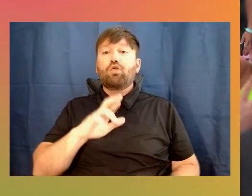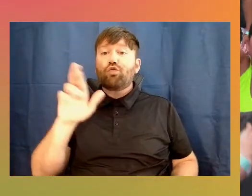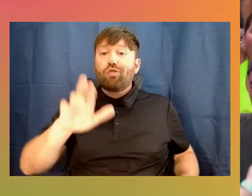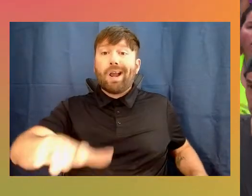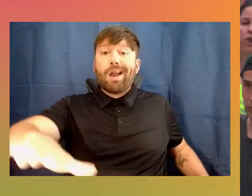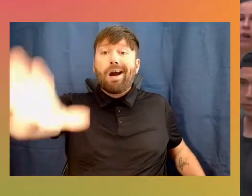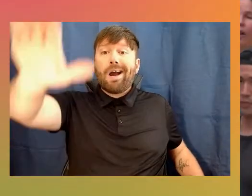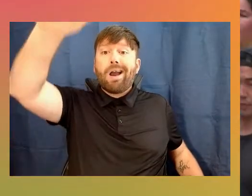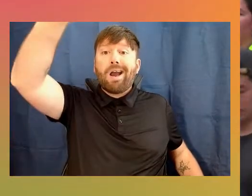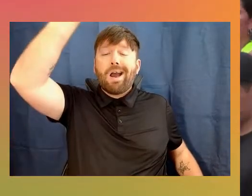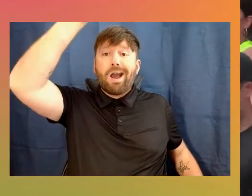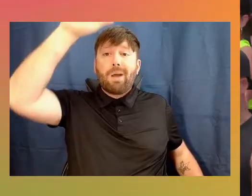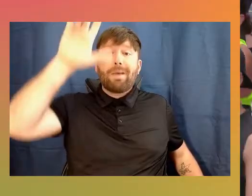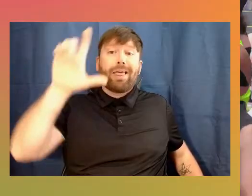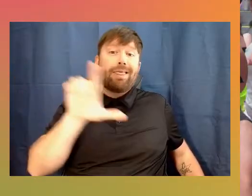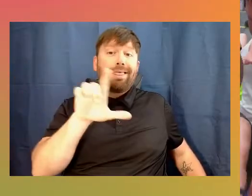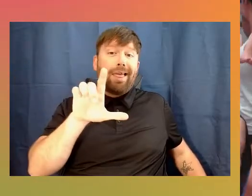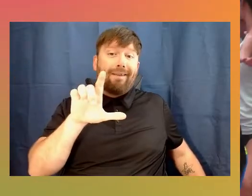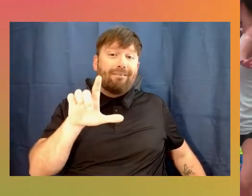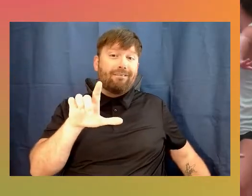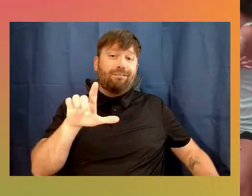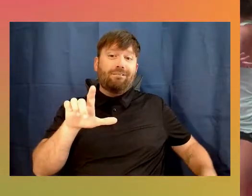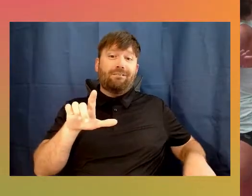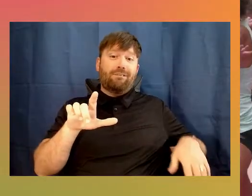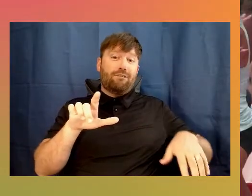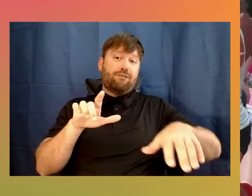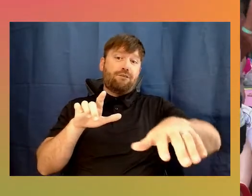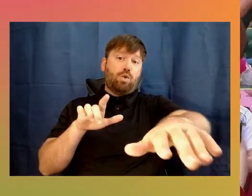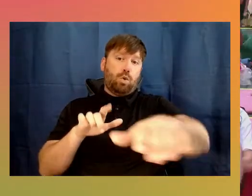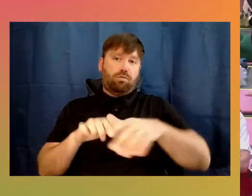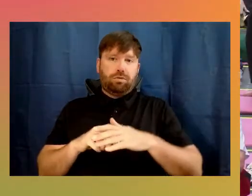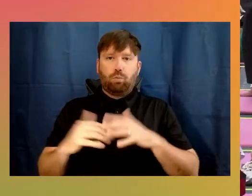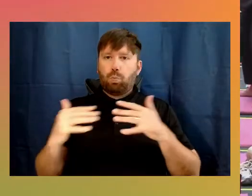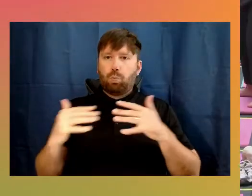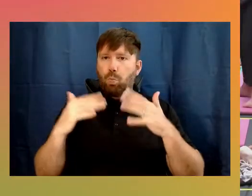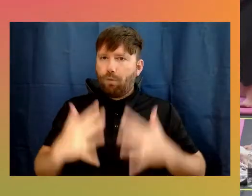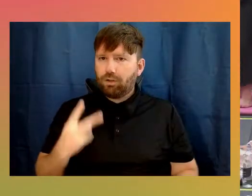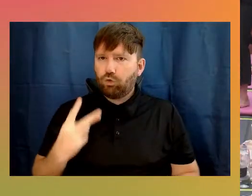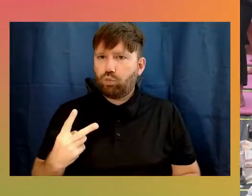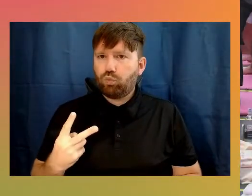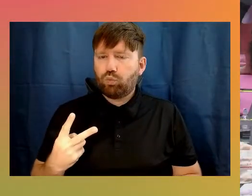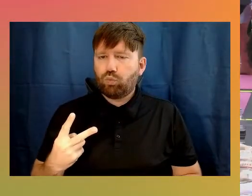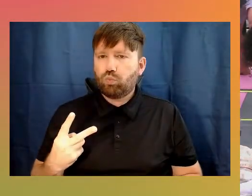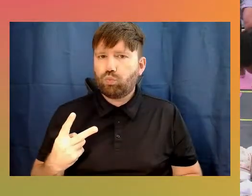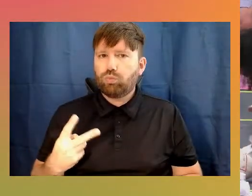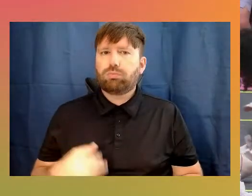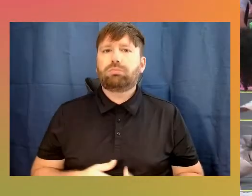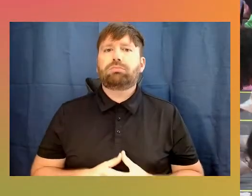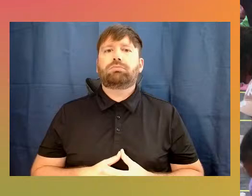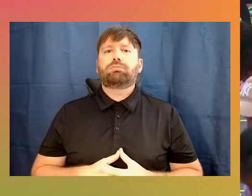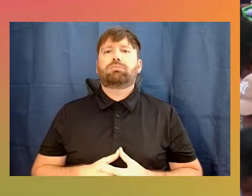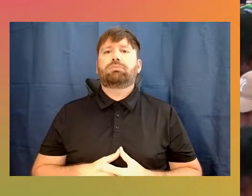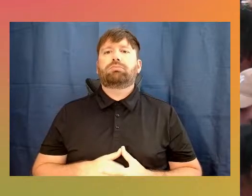LEFT ARM STAYS REACHING BACK. STAY HERE.